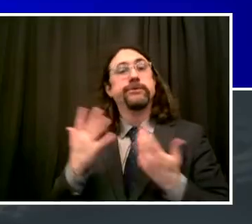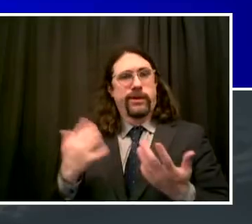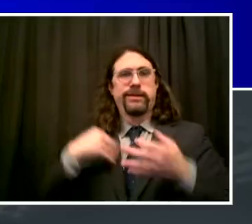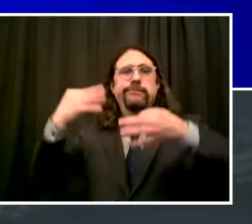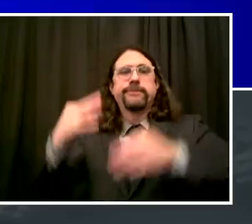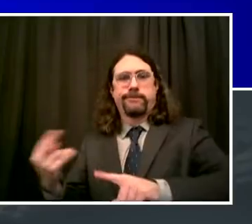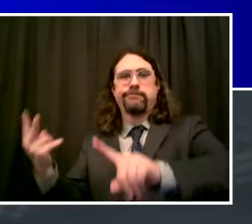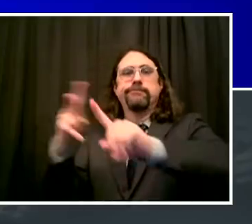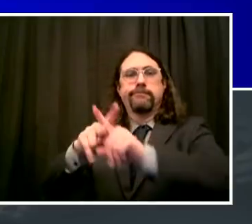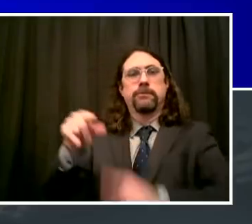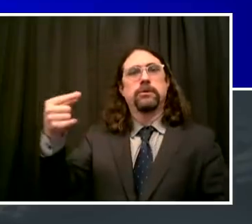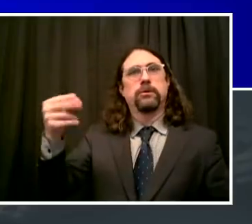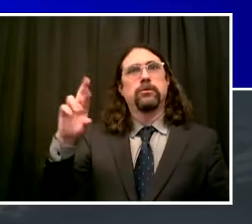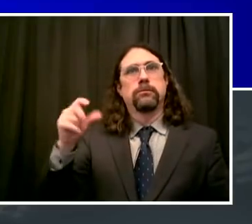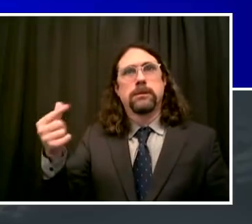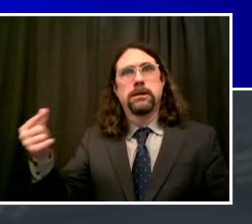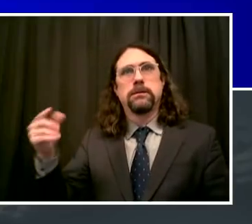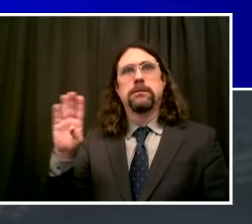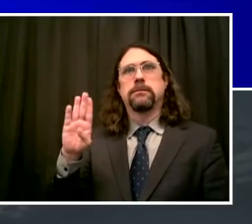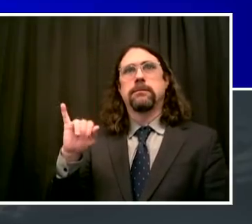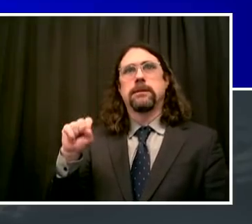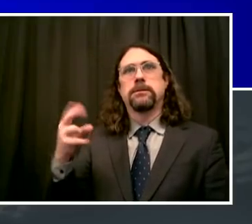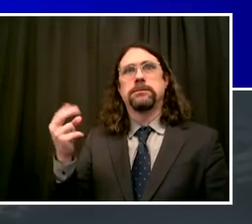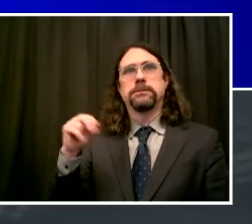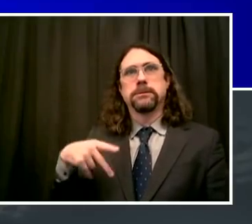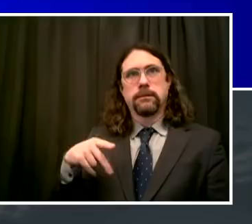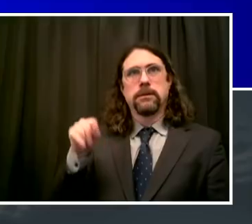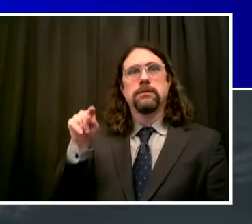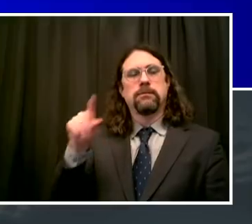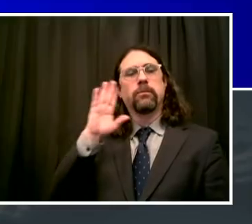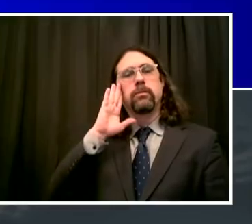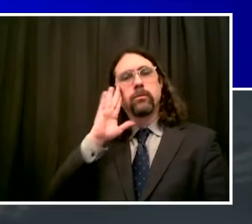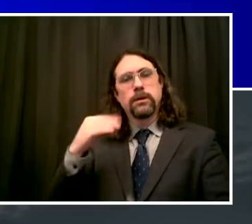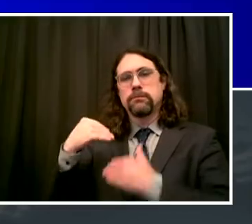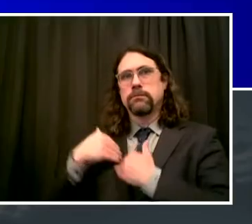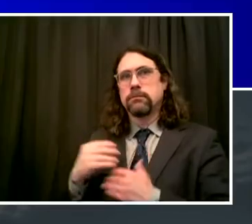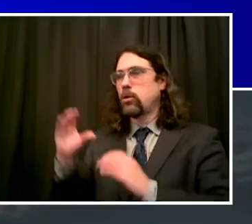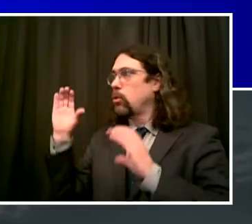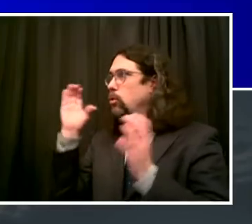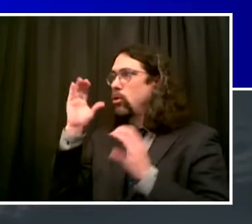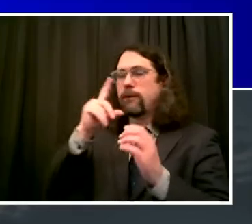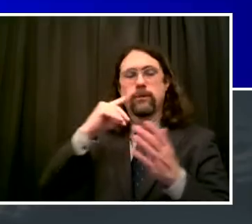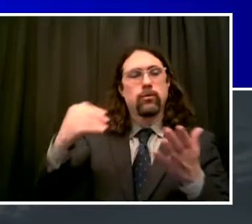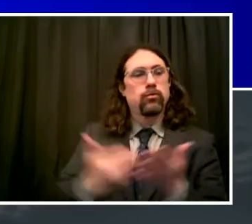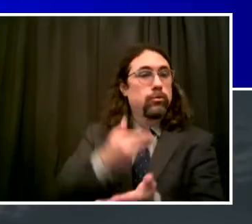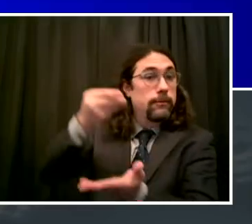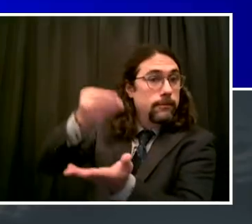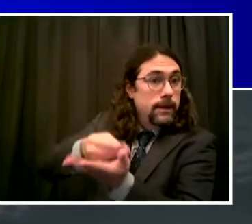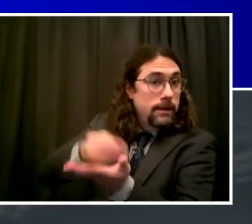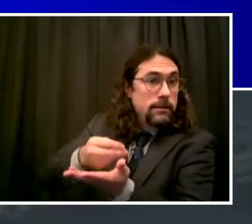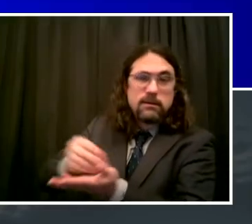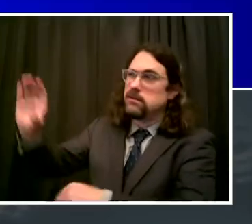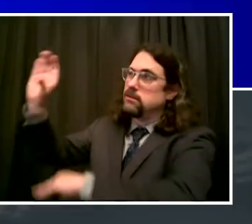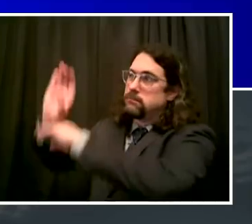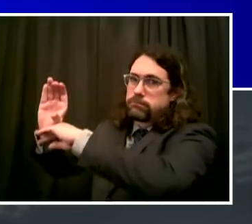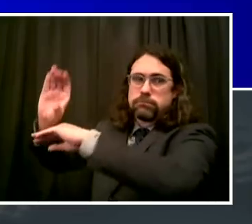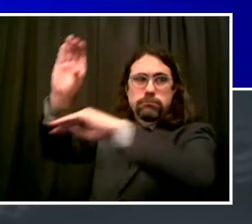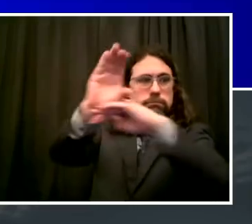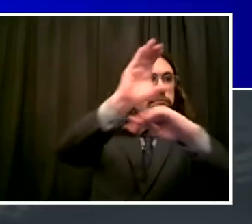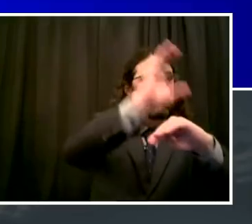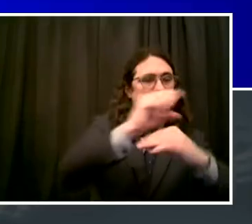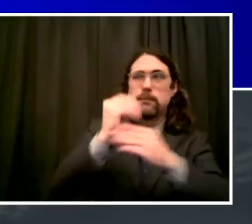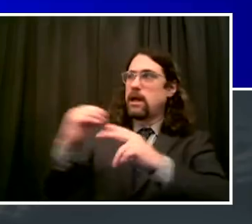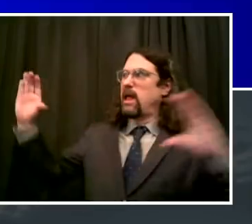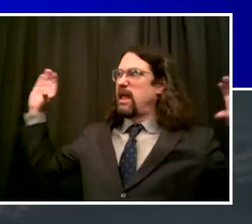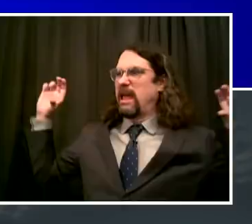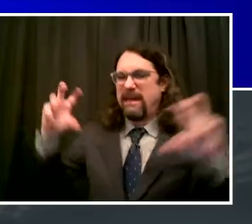BUSINESS.